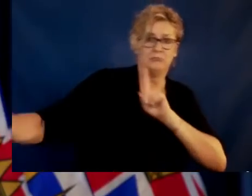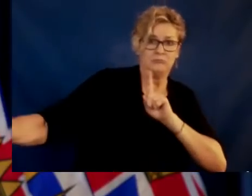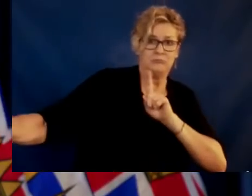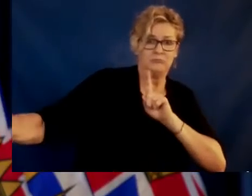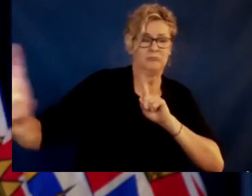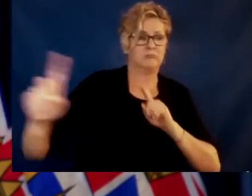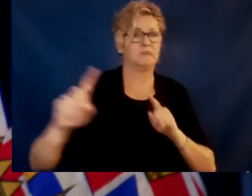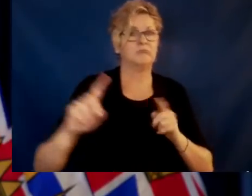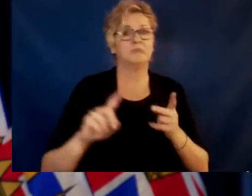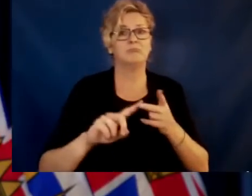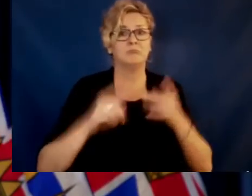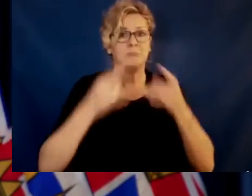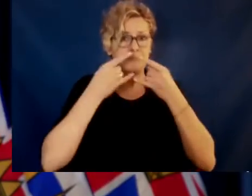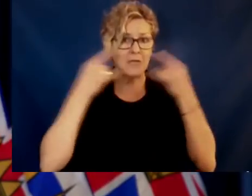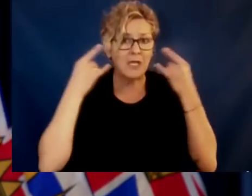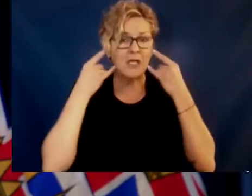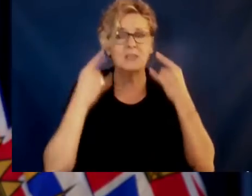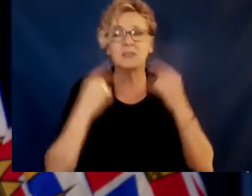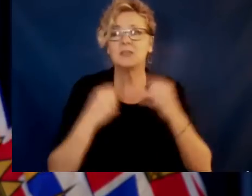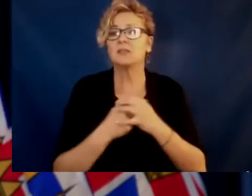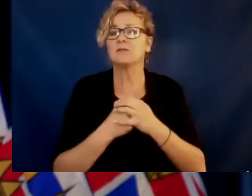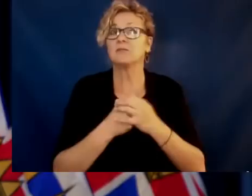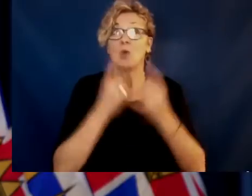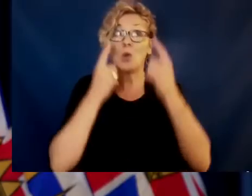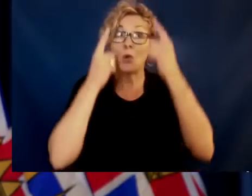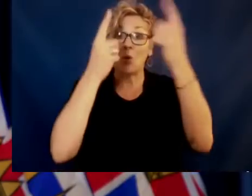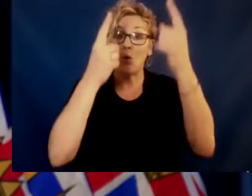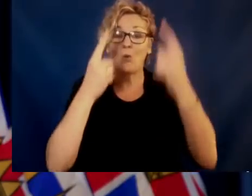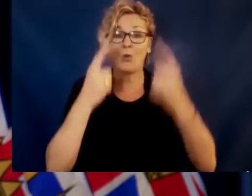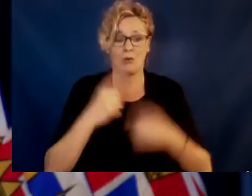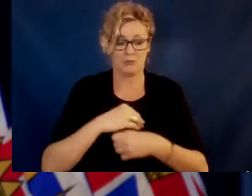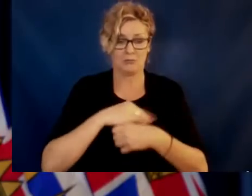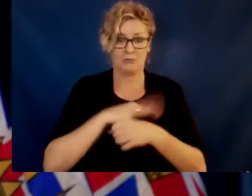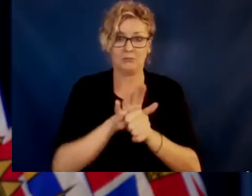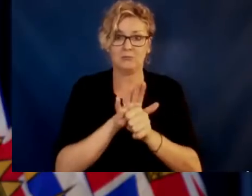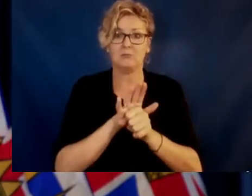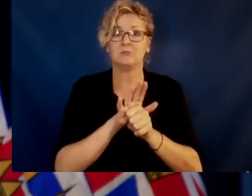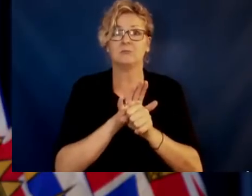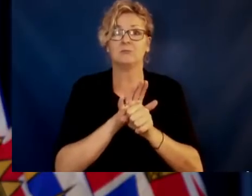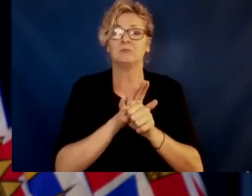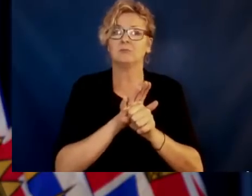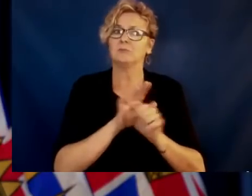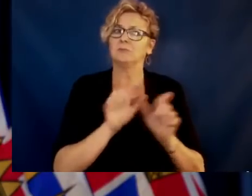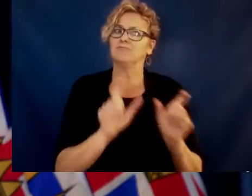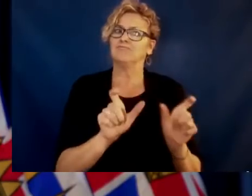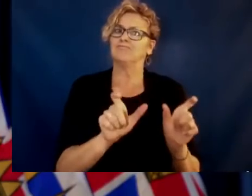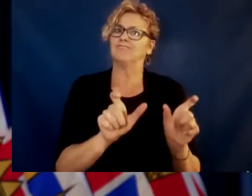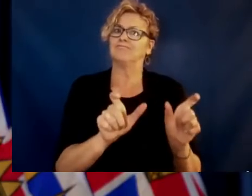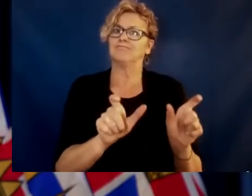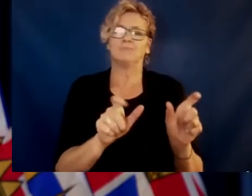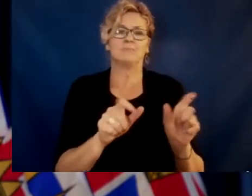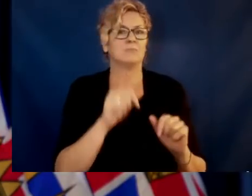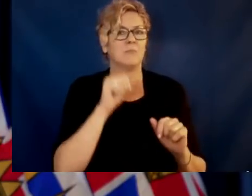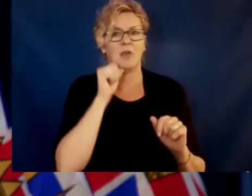our transmission risks low in our community as well. Everyone in BC has a role to play, and we know that most